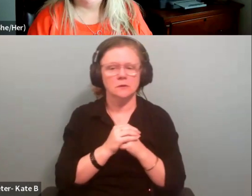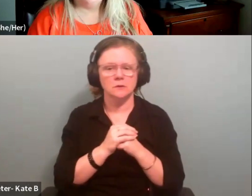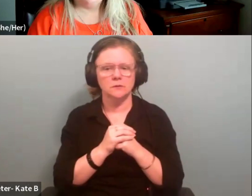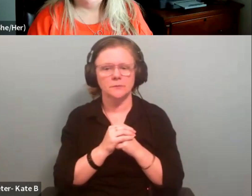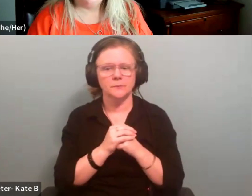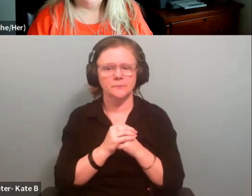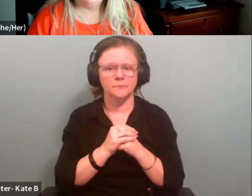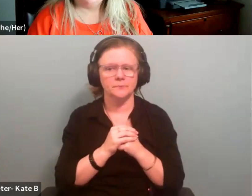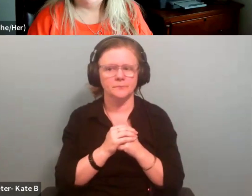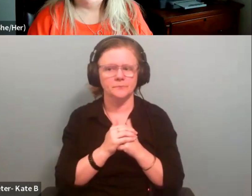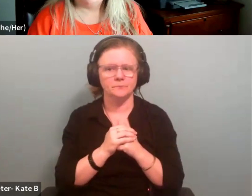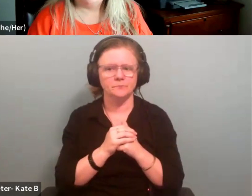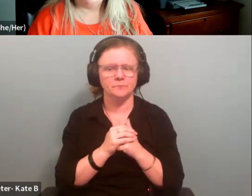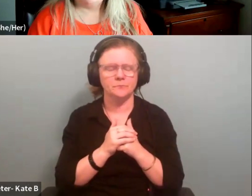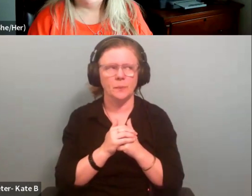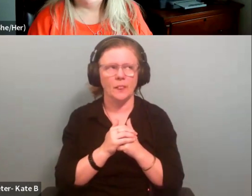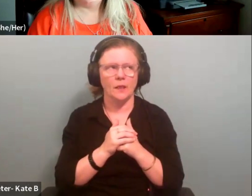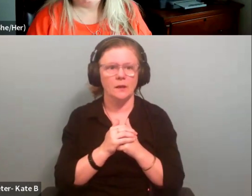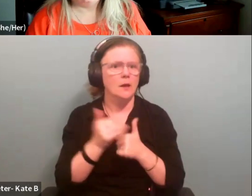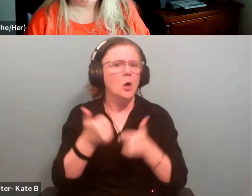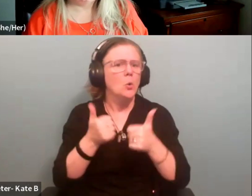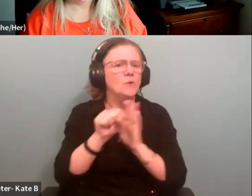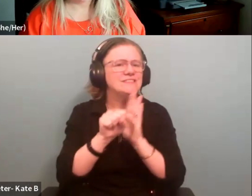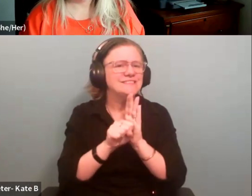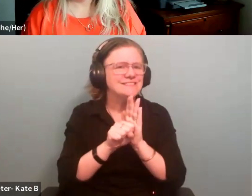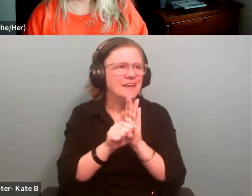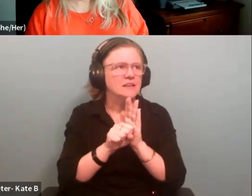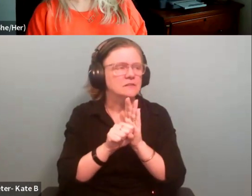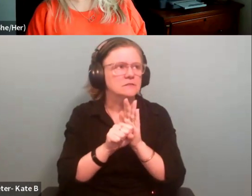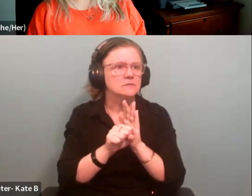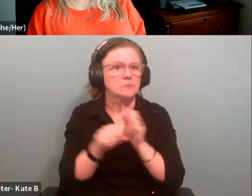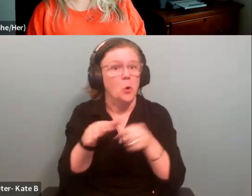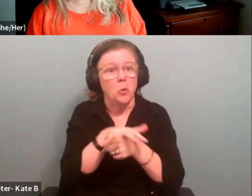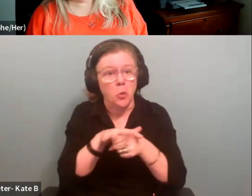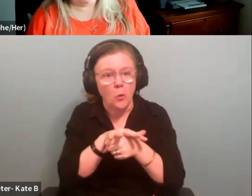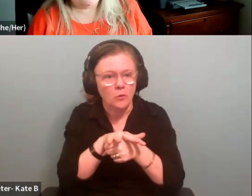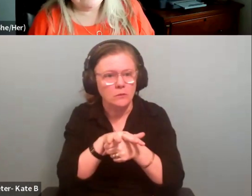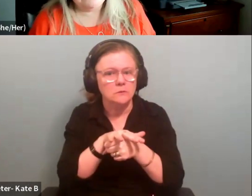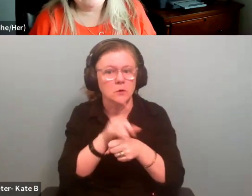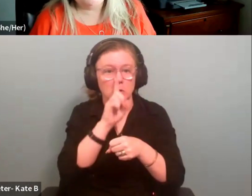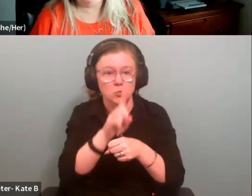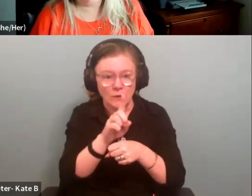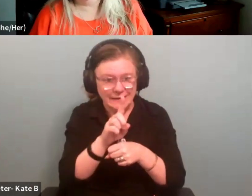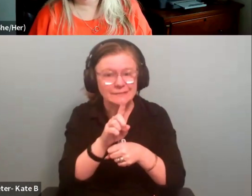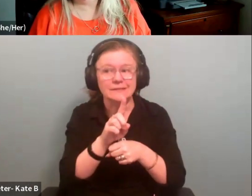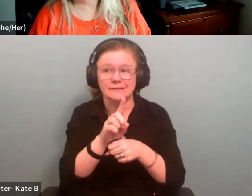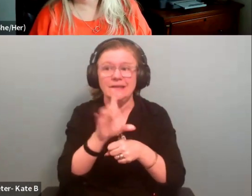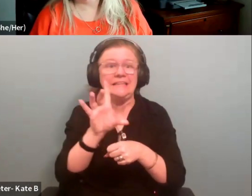share any examples in states or any local jurisdictions that are kind of doing wraparound well,